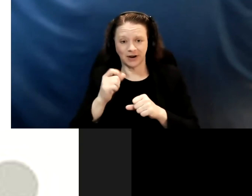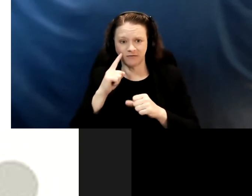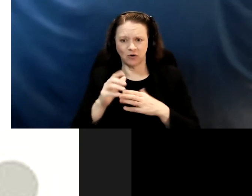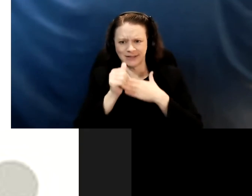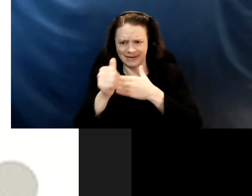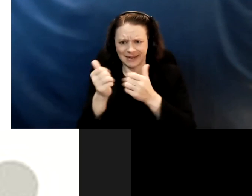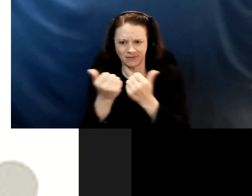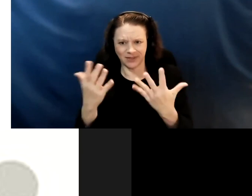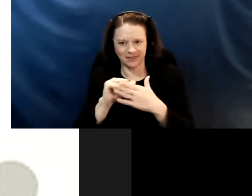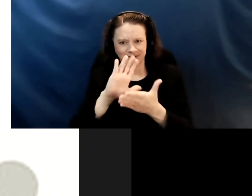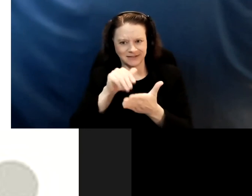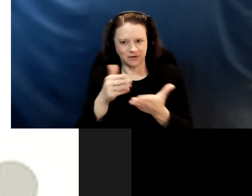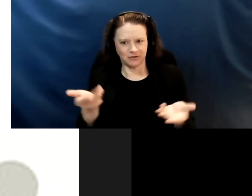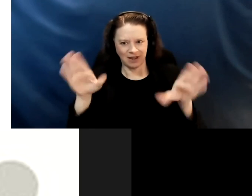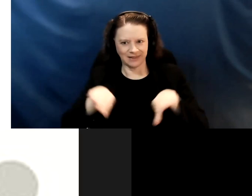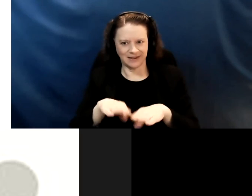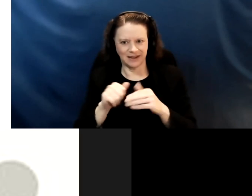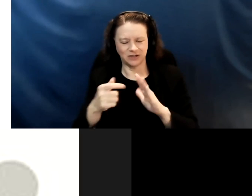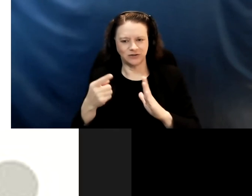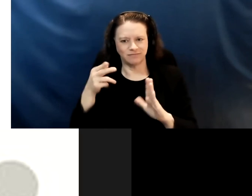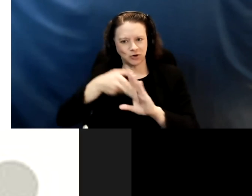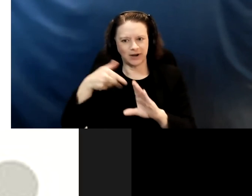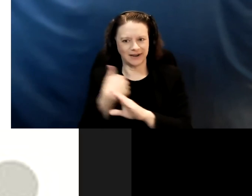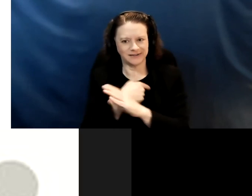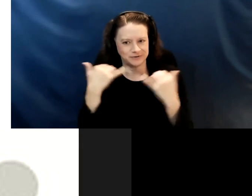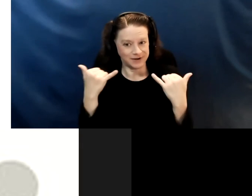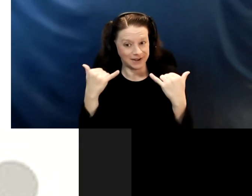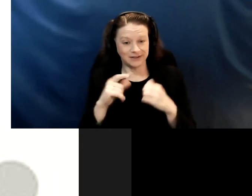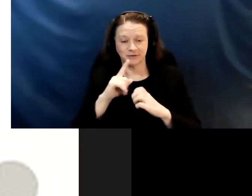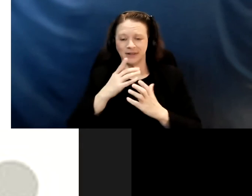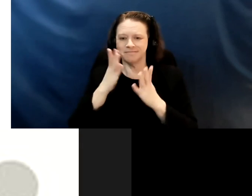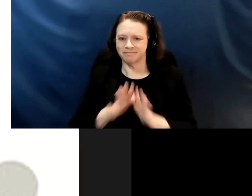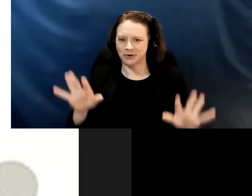and joining us today. It's really important to get all of this information out.